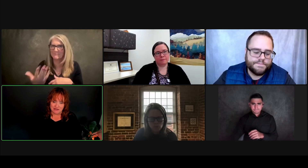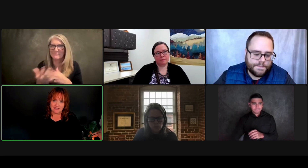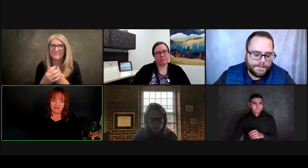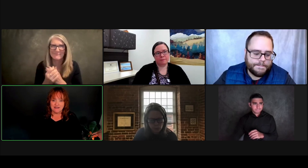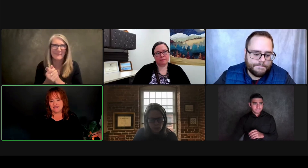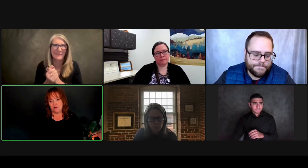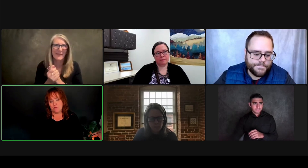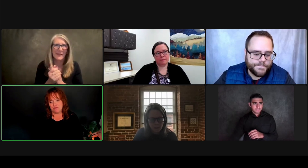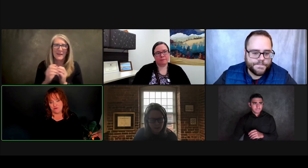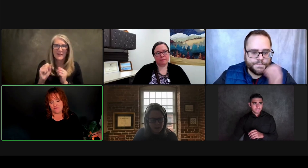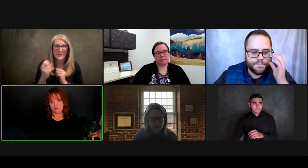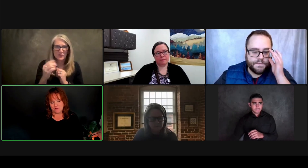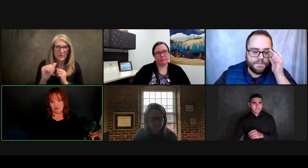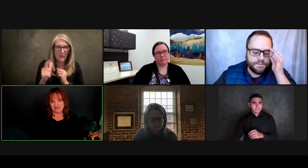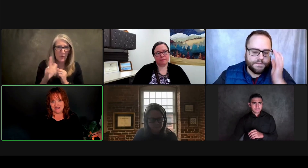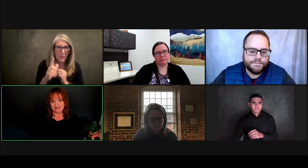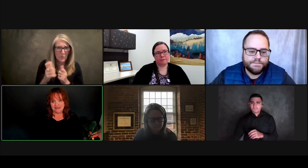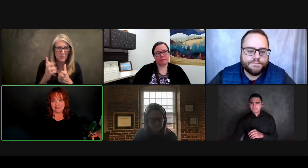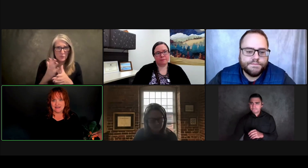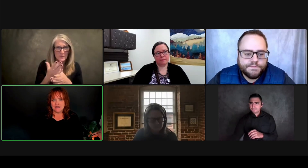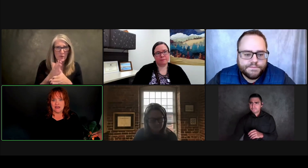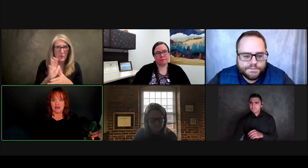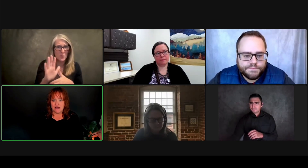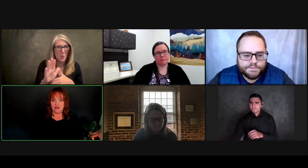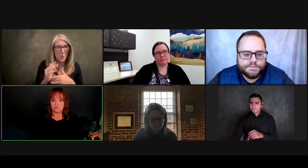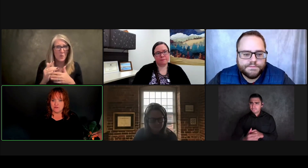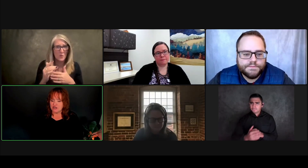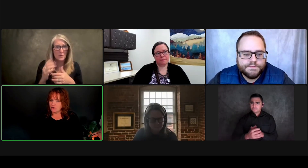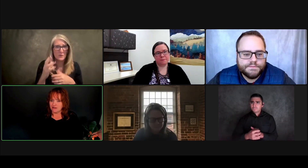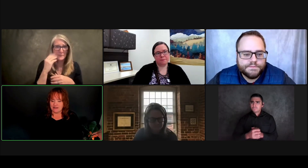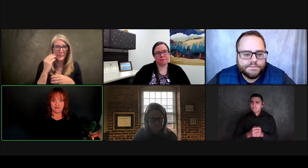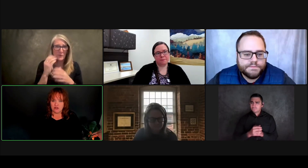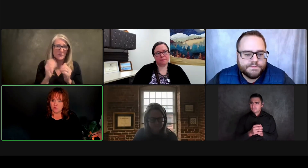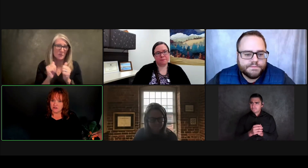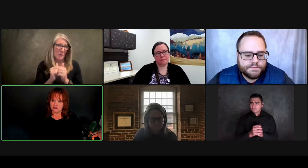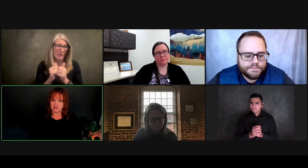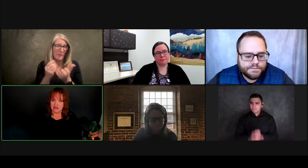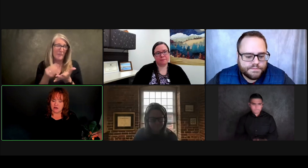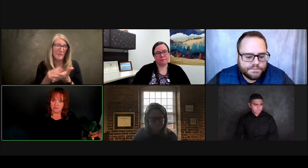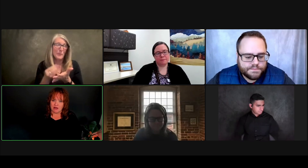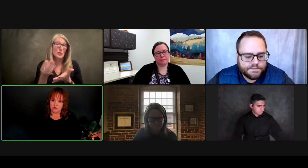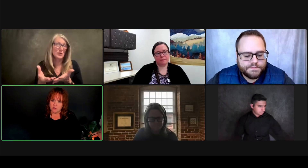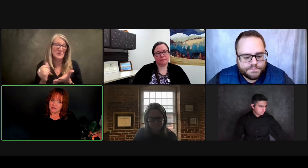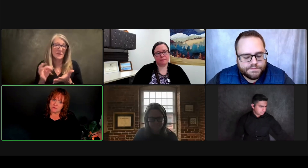to help improve those processes. Sheryl, anything you want to share about your experiences